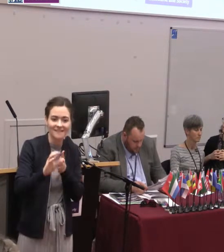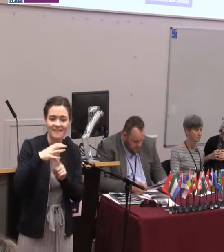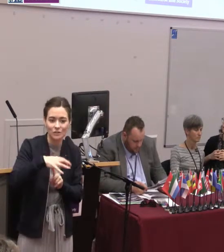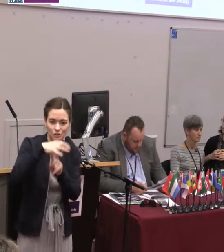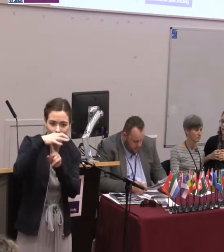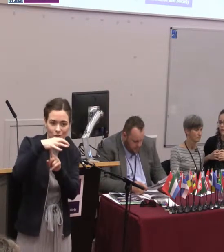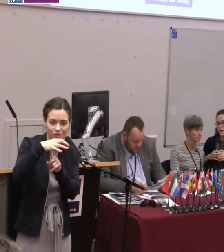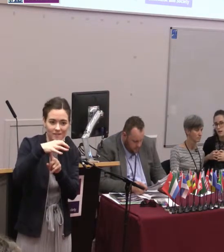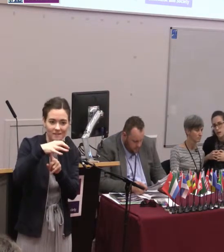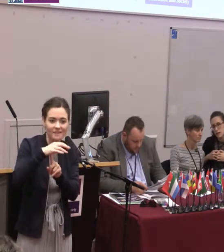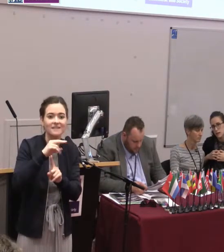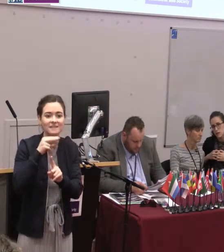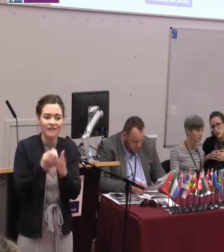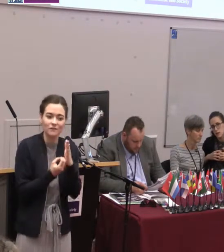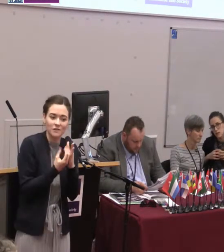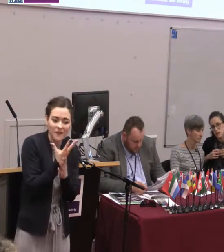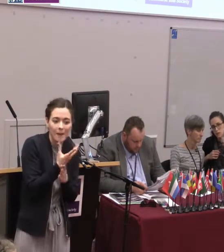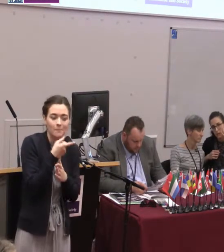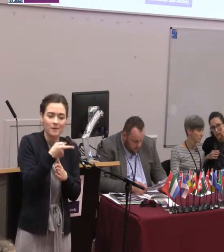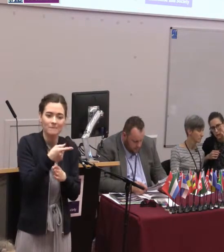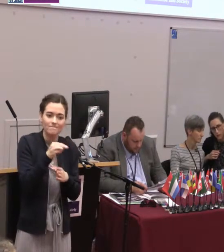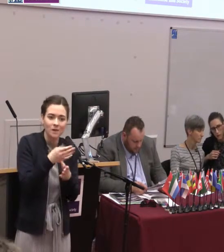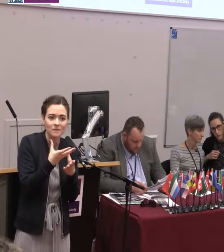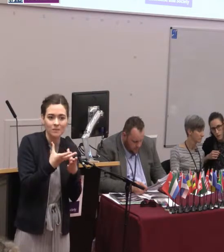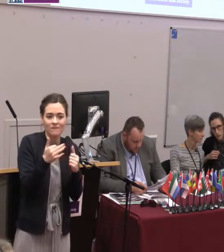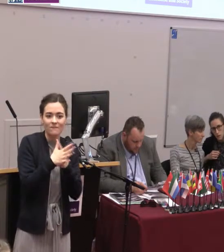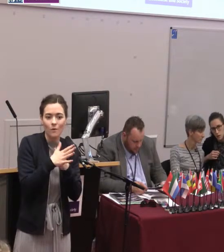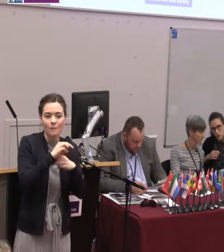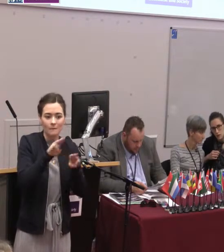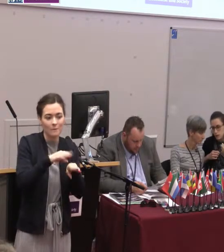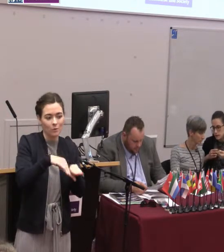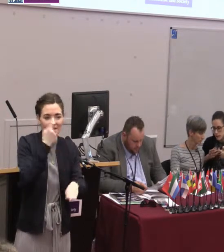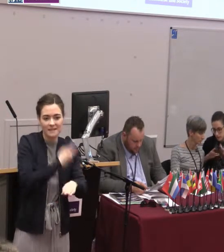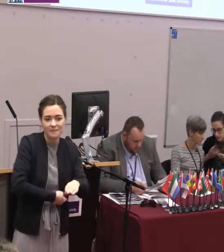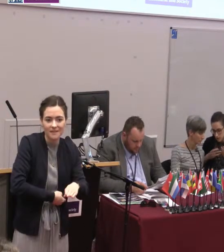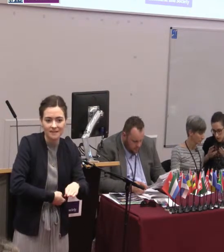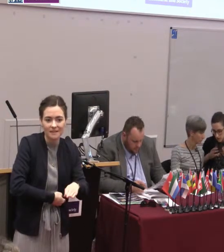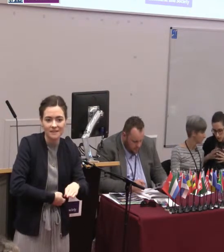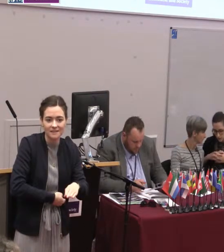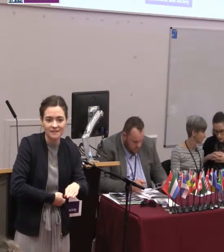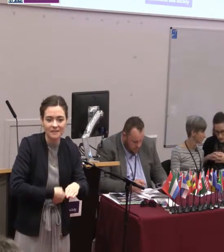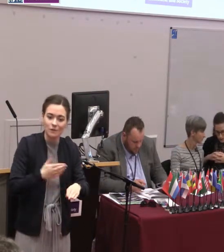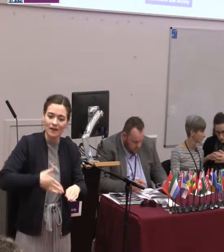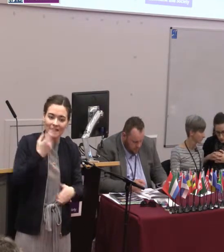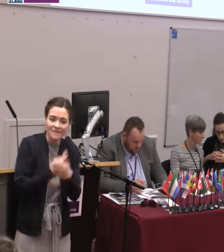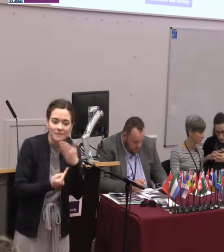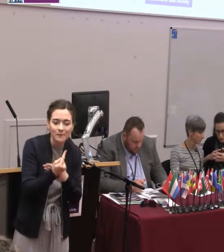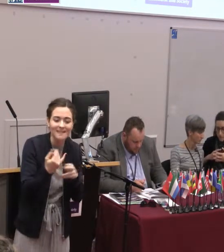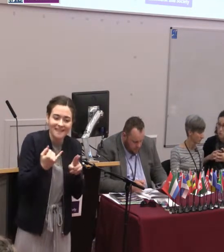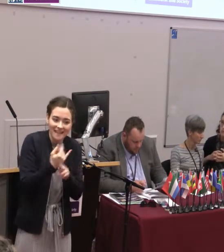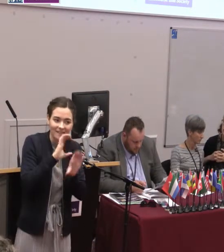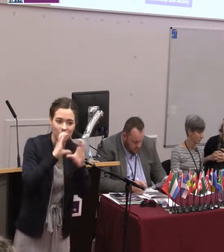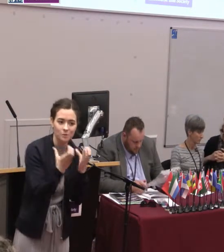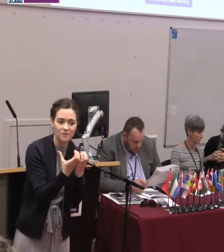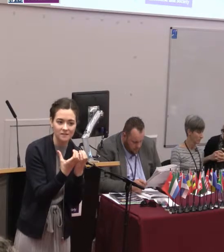Instead of developing persons of diverse abilities to live independently in the community.